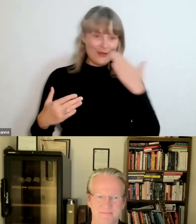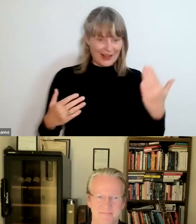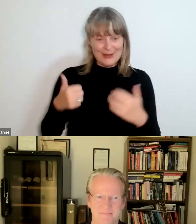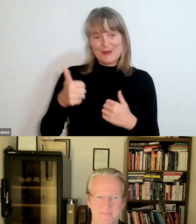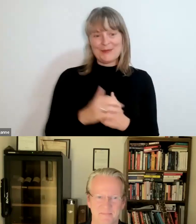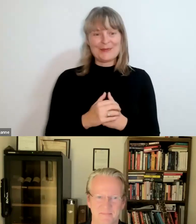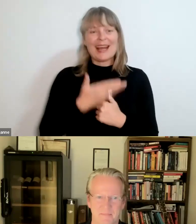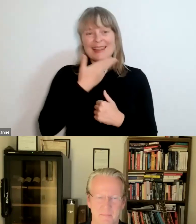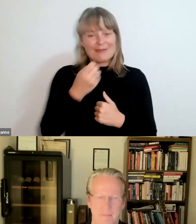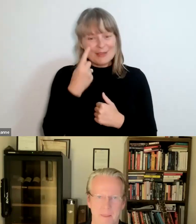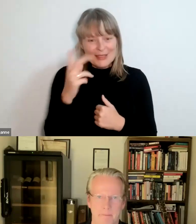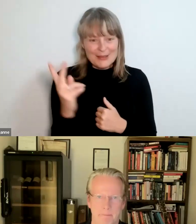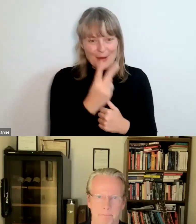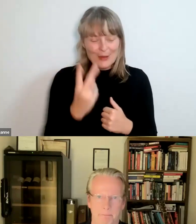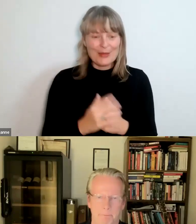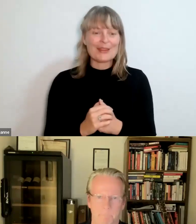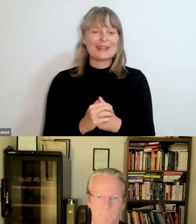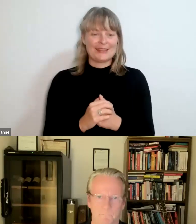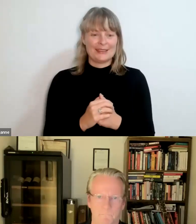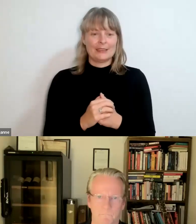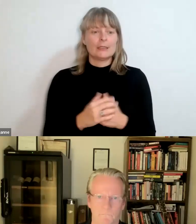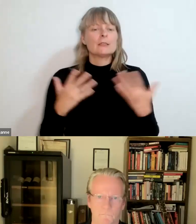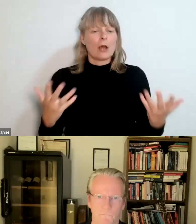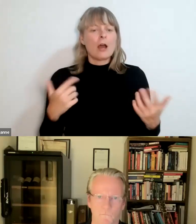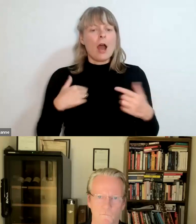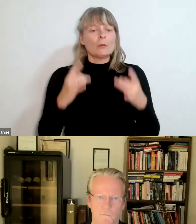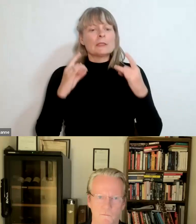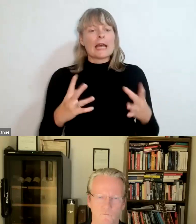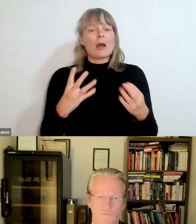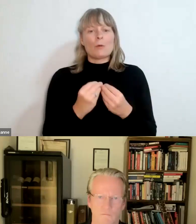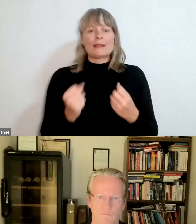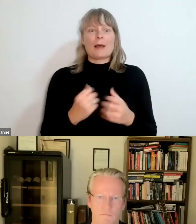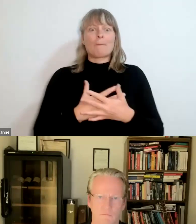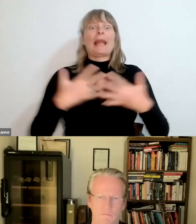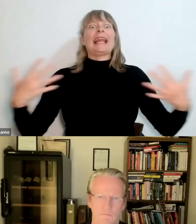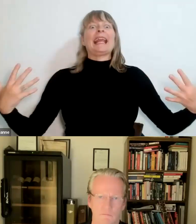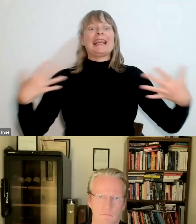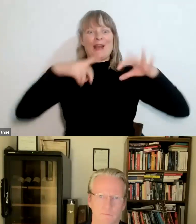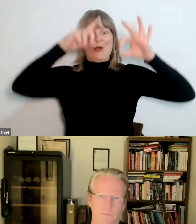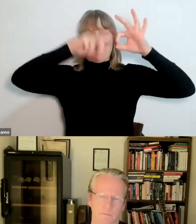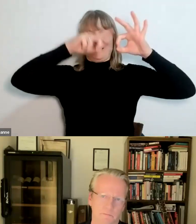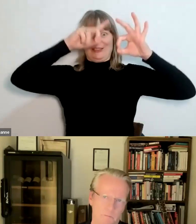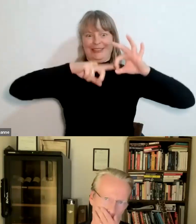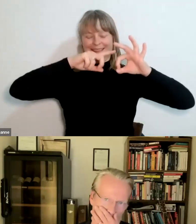discussion paper, called 'Reinventing Australian Schools for the better wellbeing, health and learning of every child”, which will be